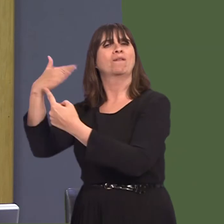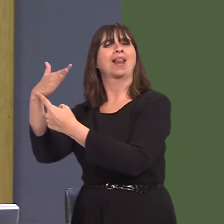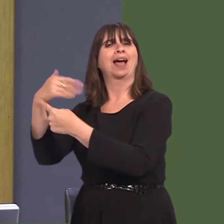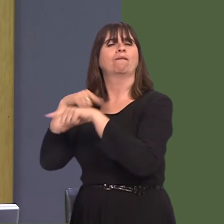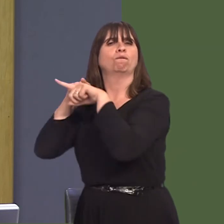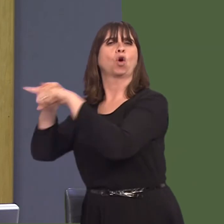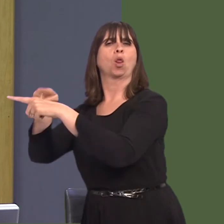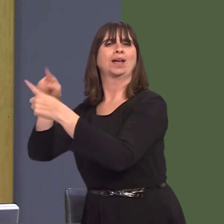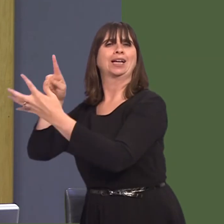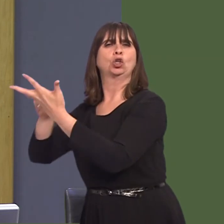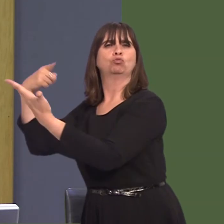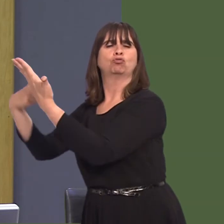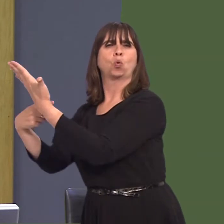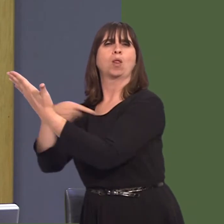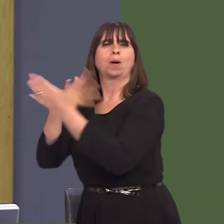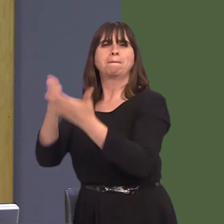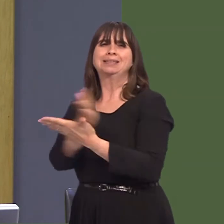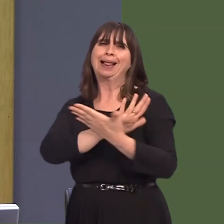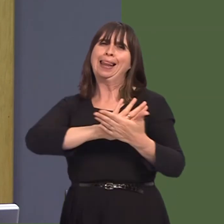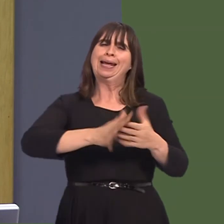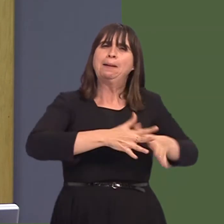like bathing water and coastal management?